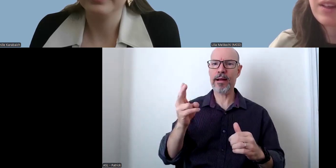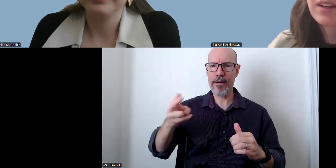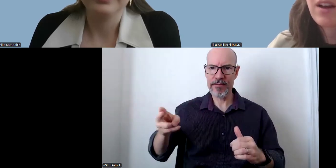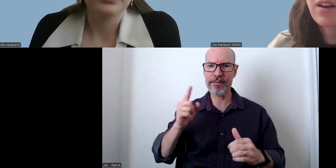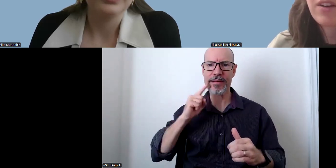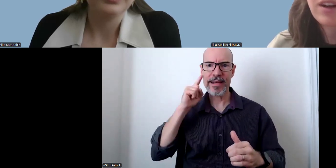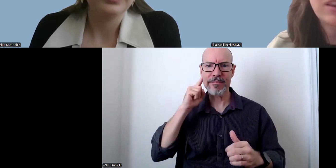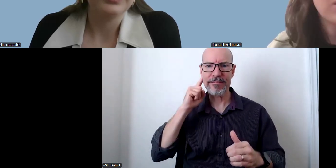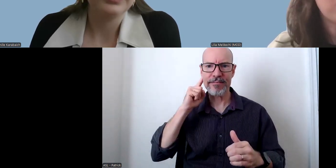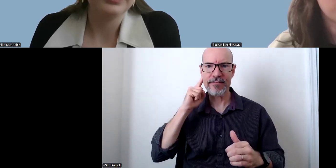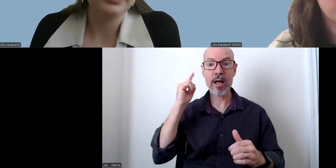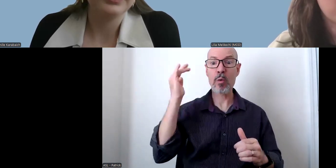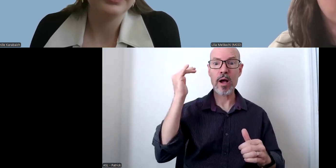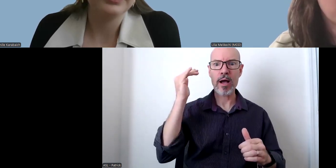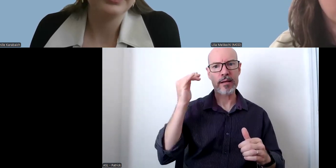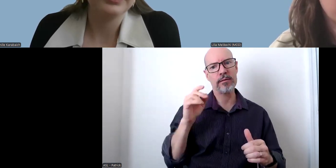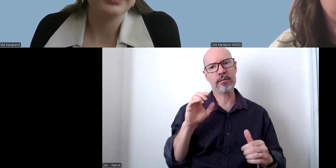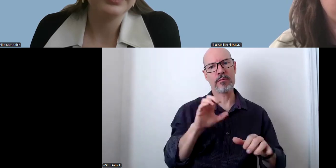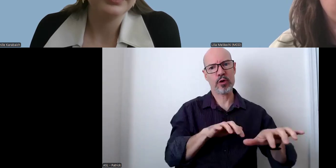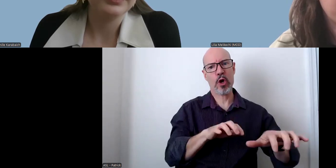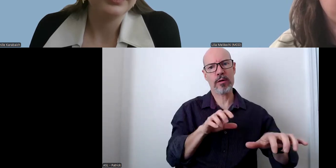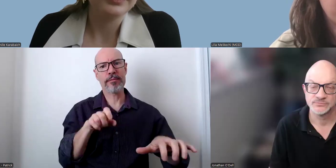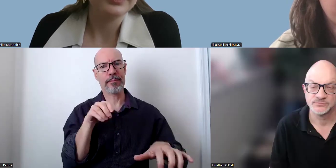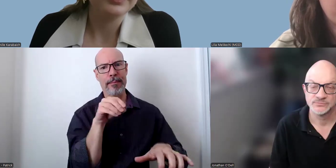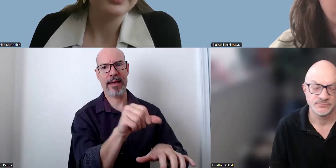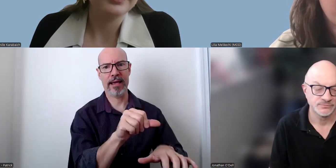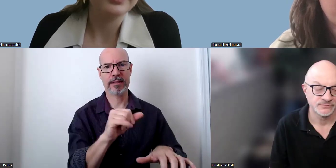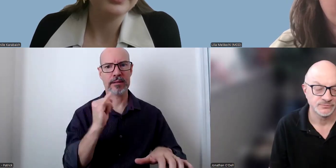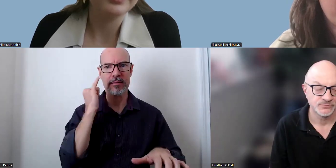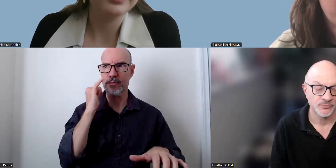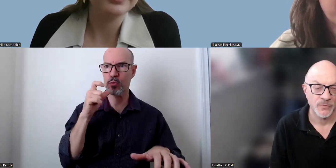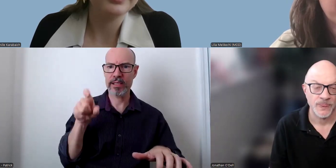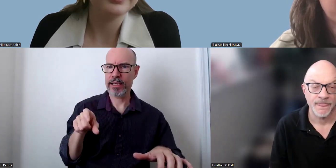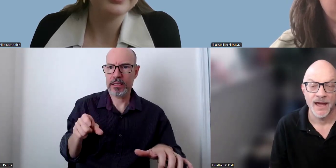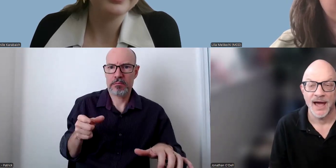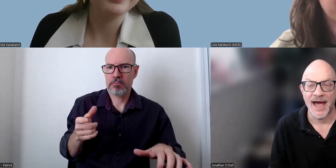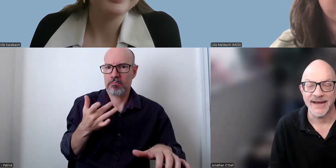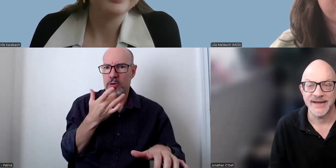system, and so we'd rather not use it if no one is present. Are there any legal